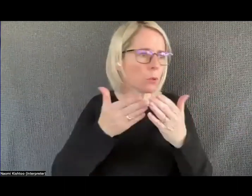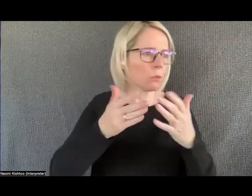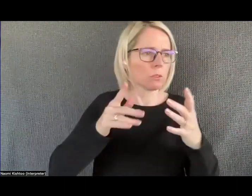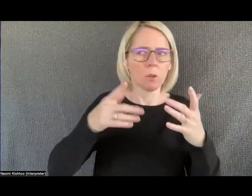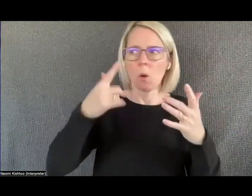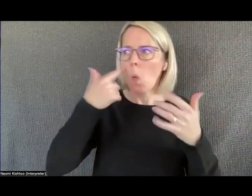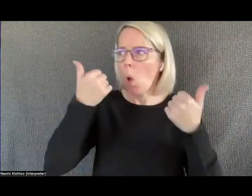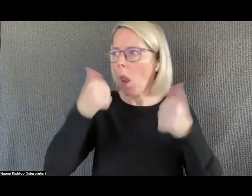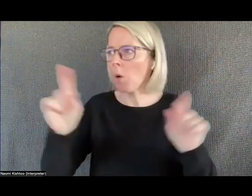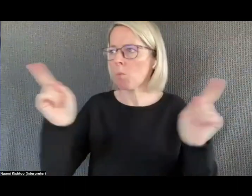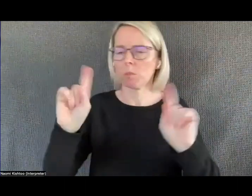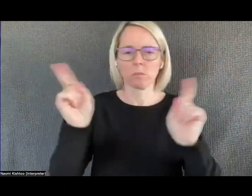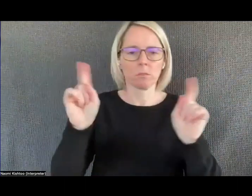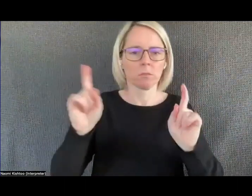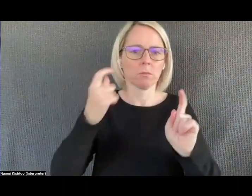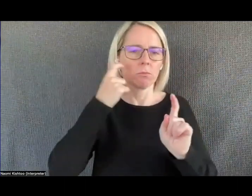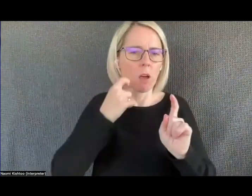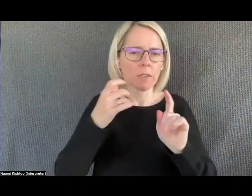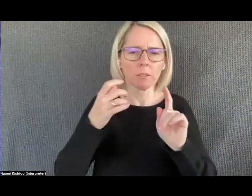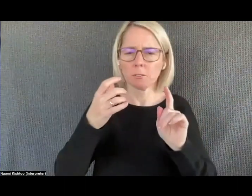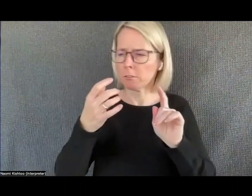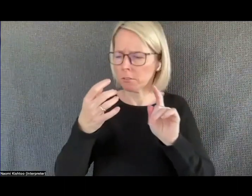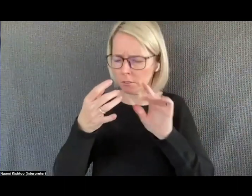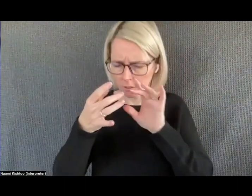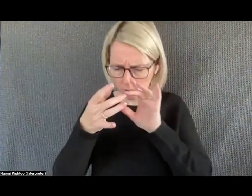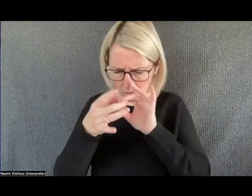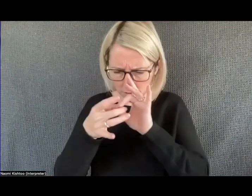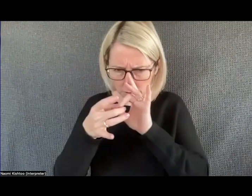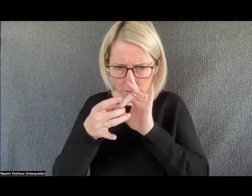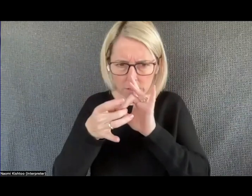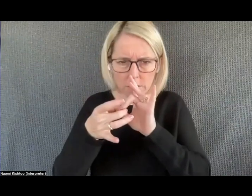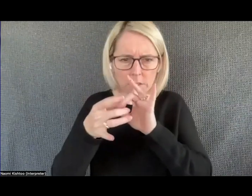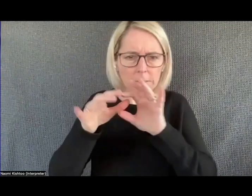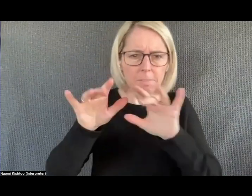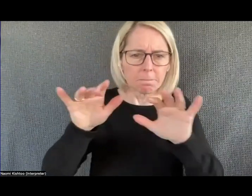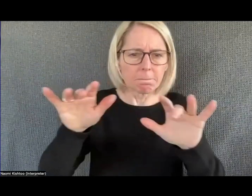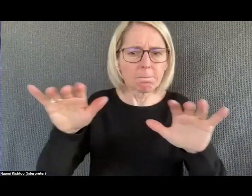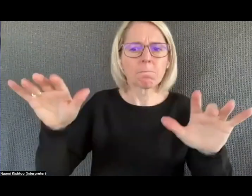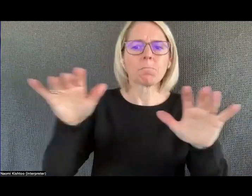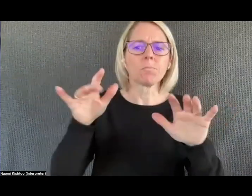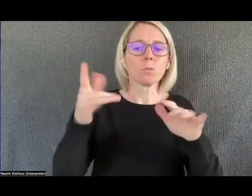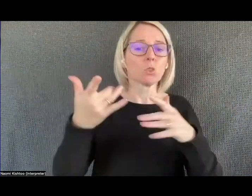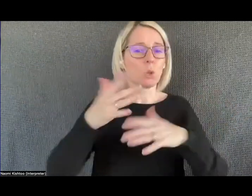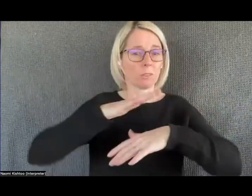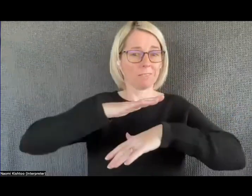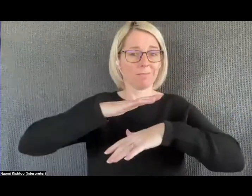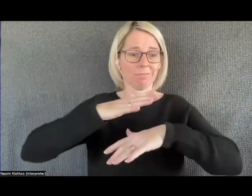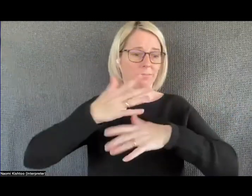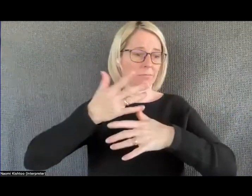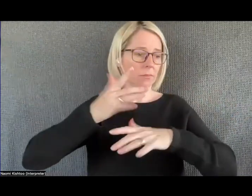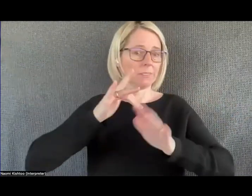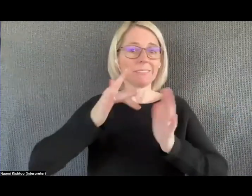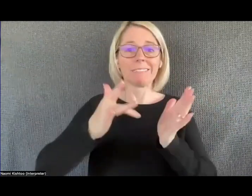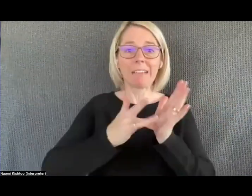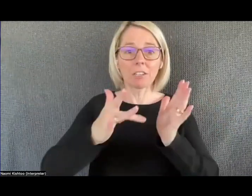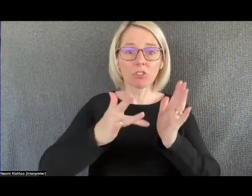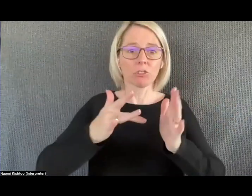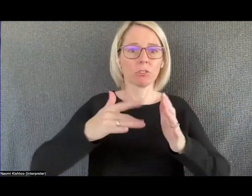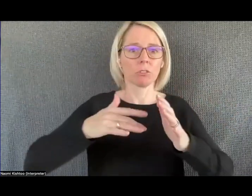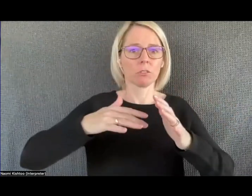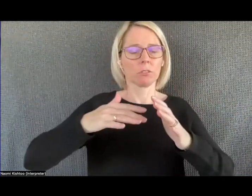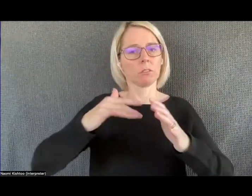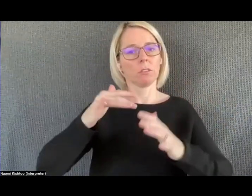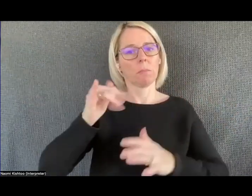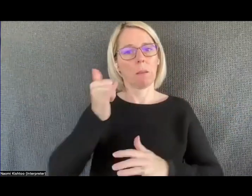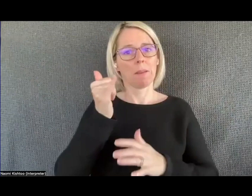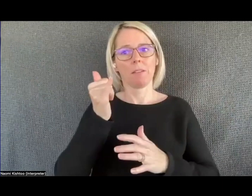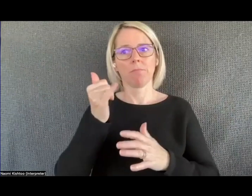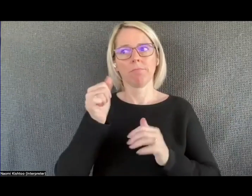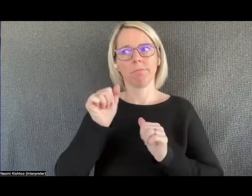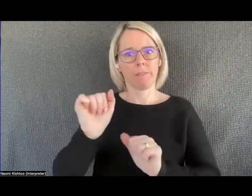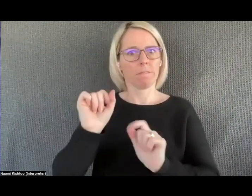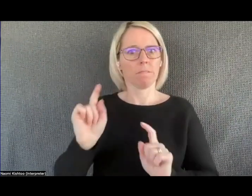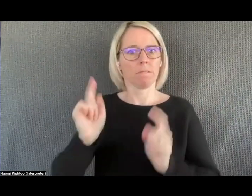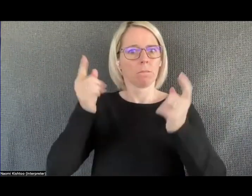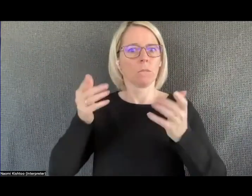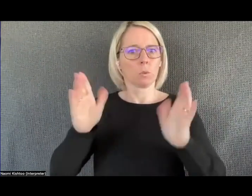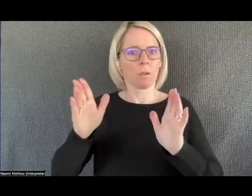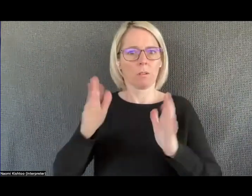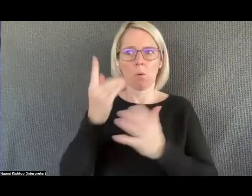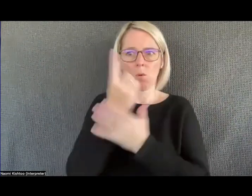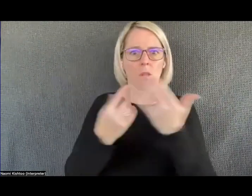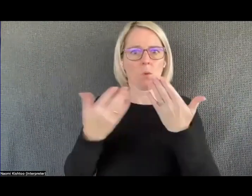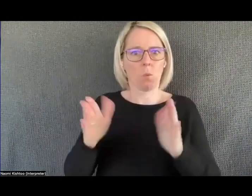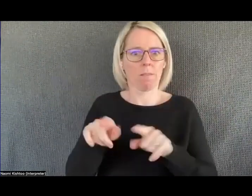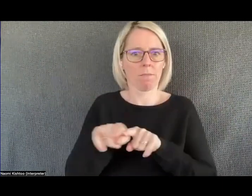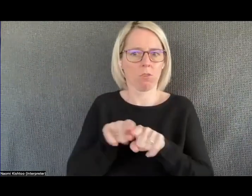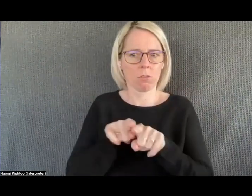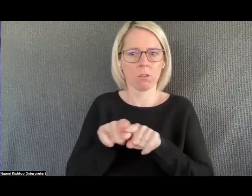have, and that touch may be their foremost sense of learning, then the sense of personal space is